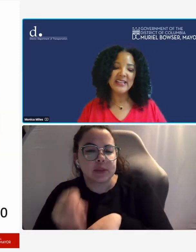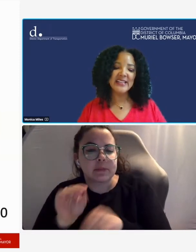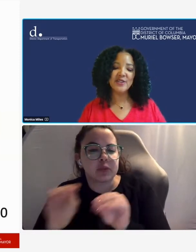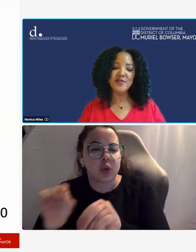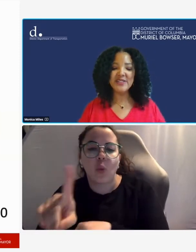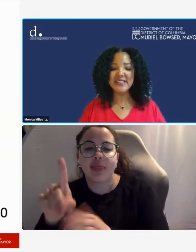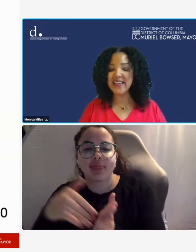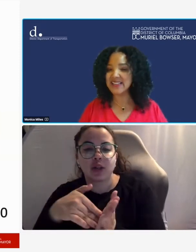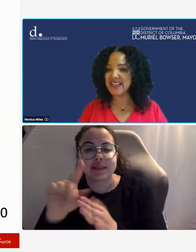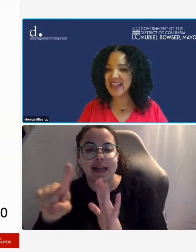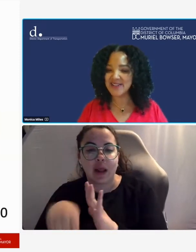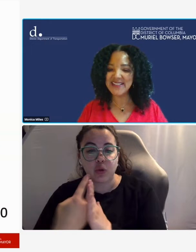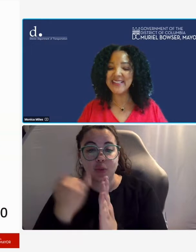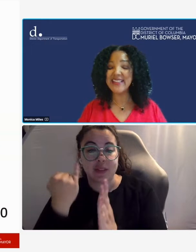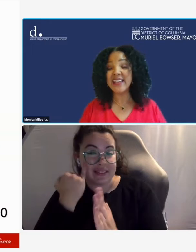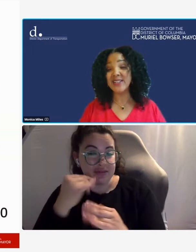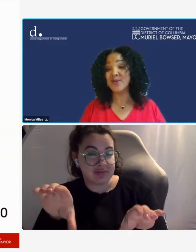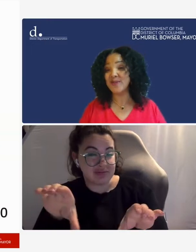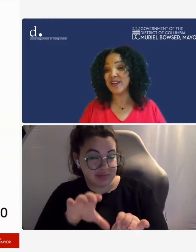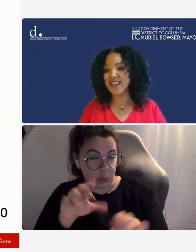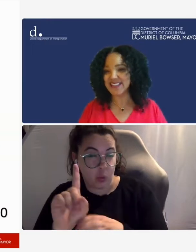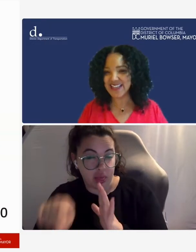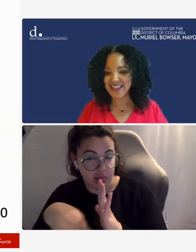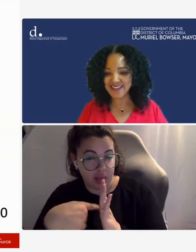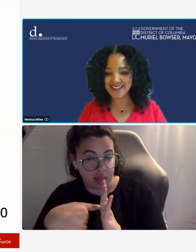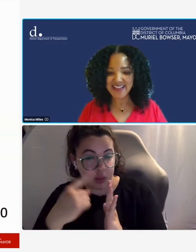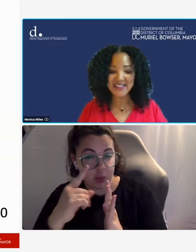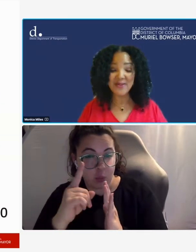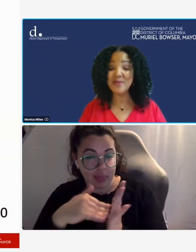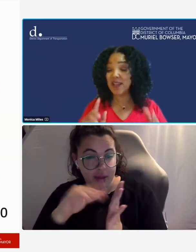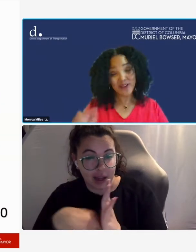so if he puts in a thousand hours then that is forty five thousand dollars so we definitely